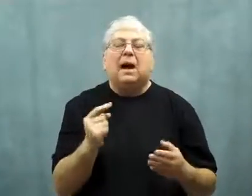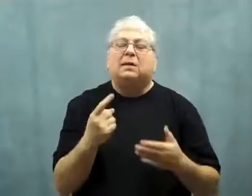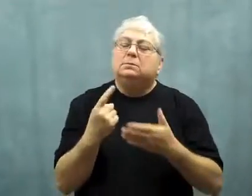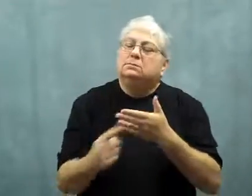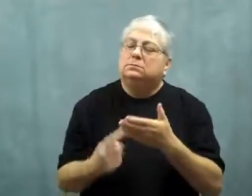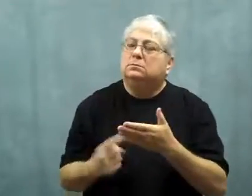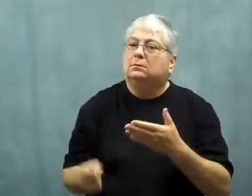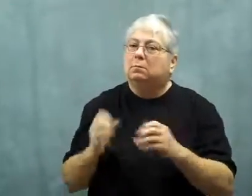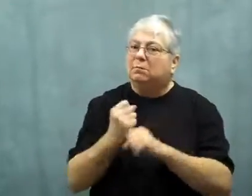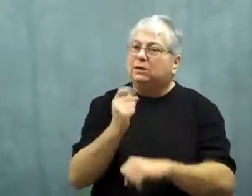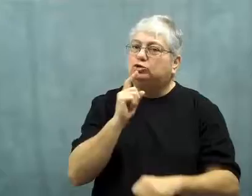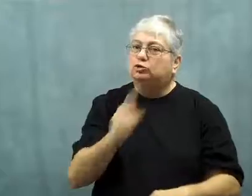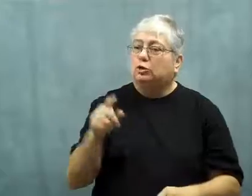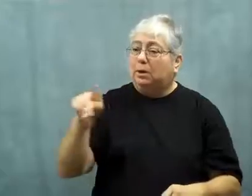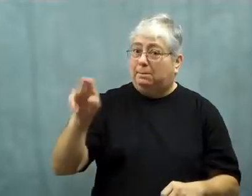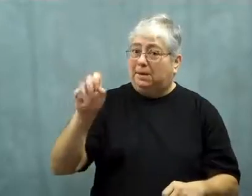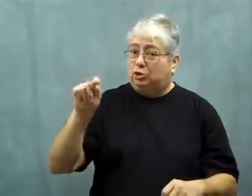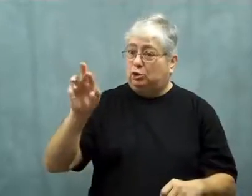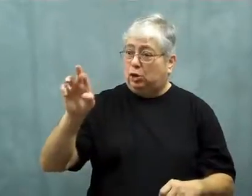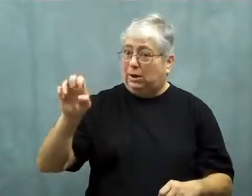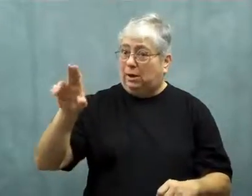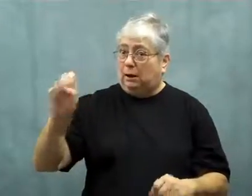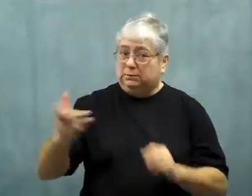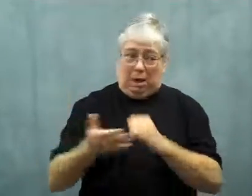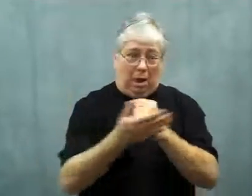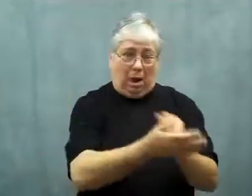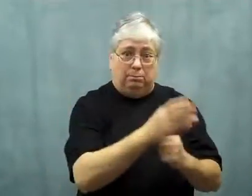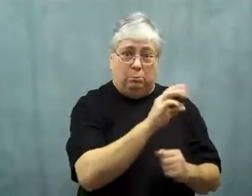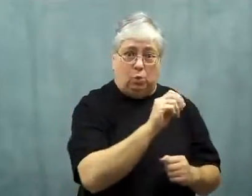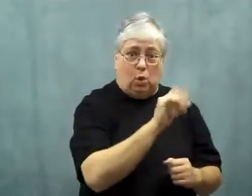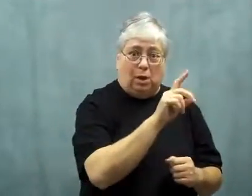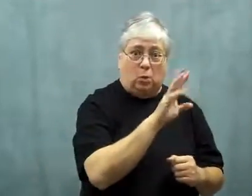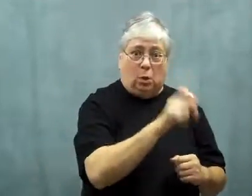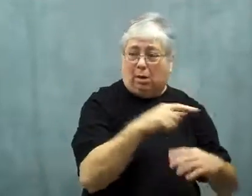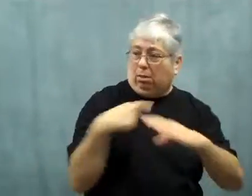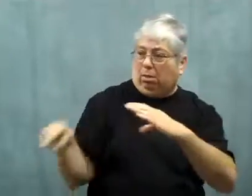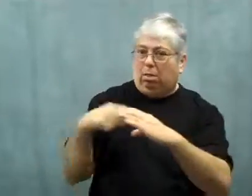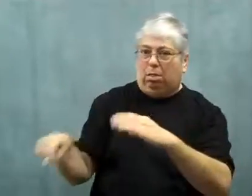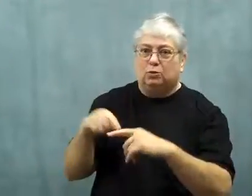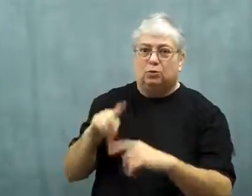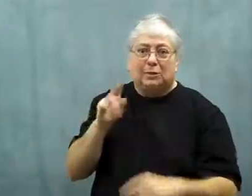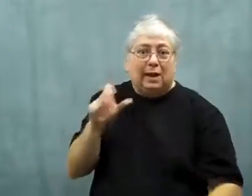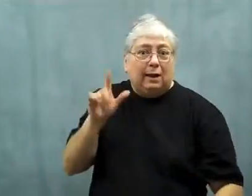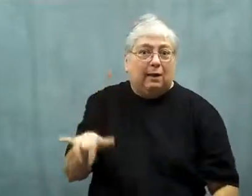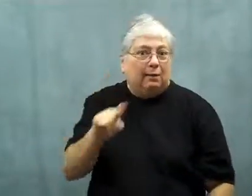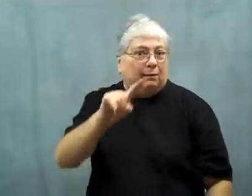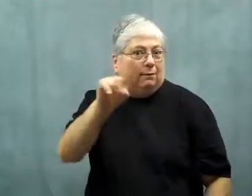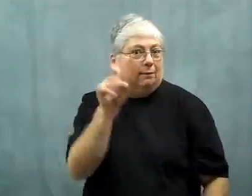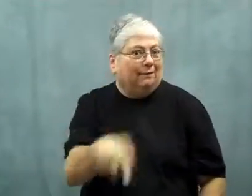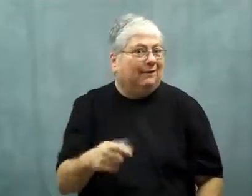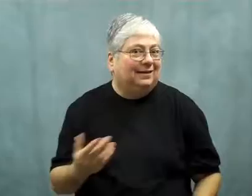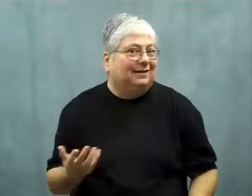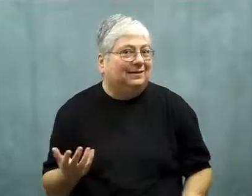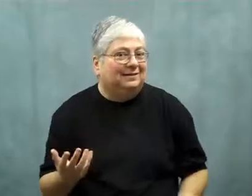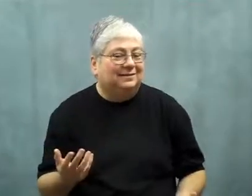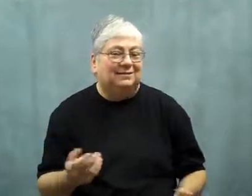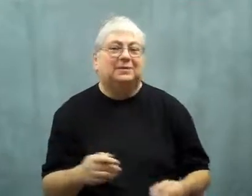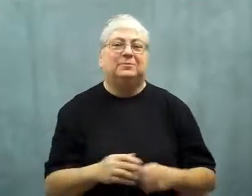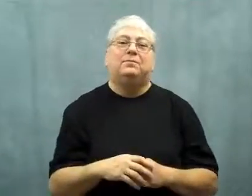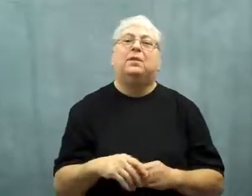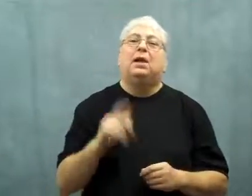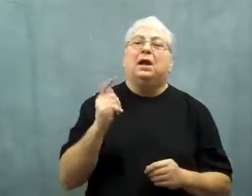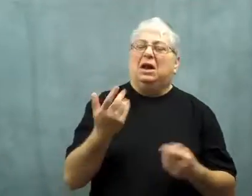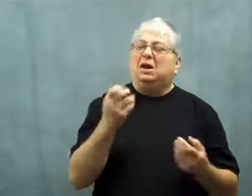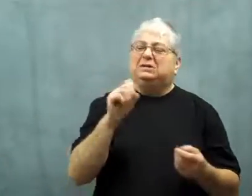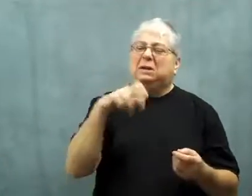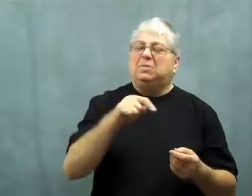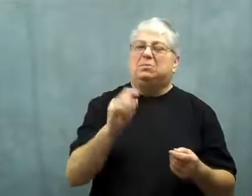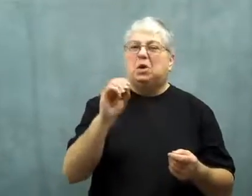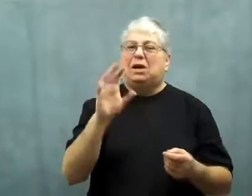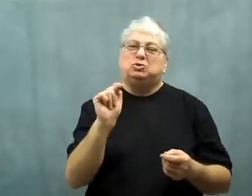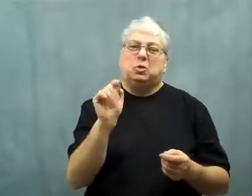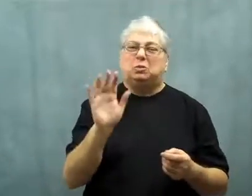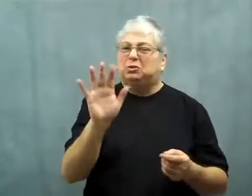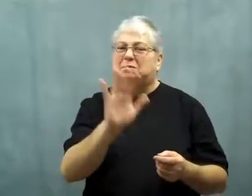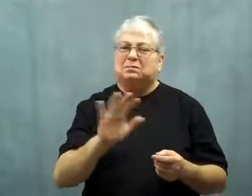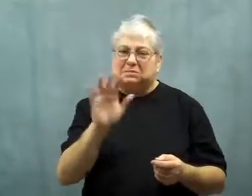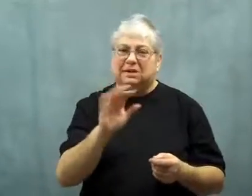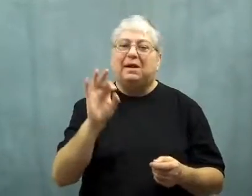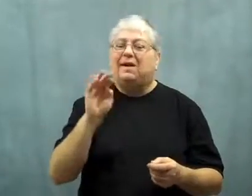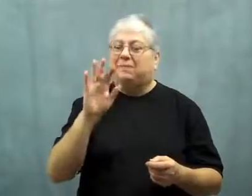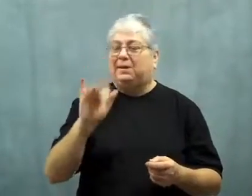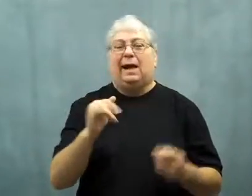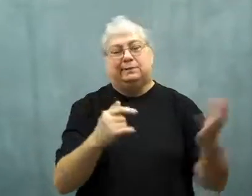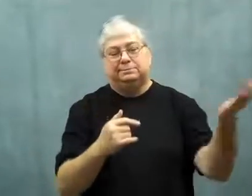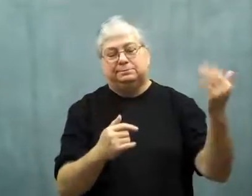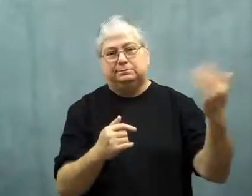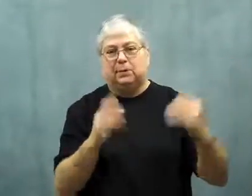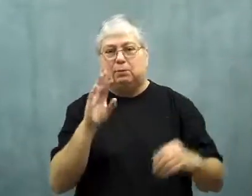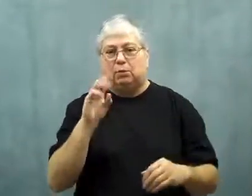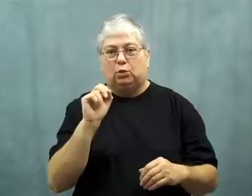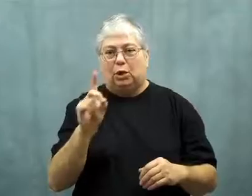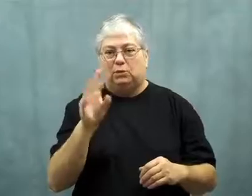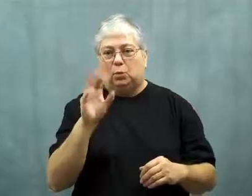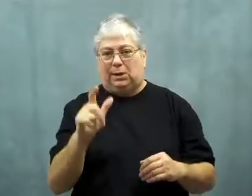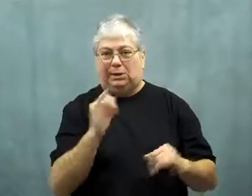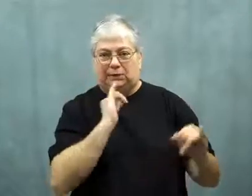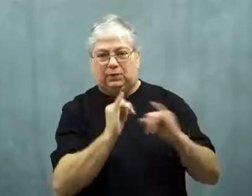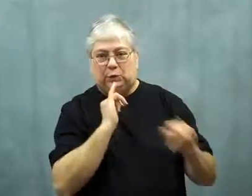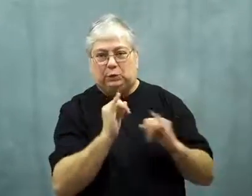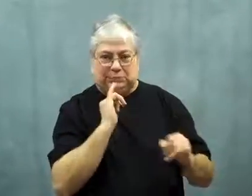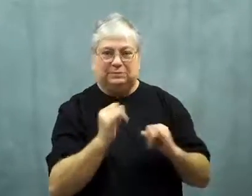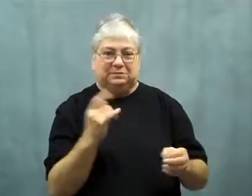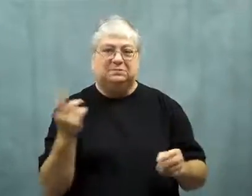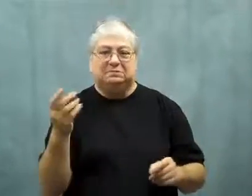They still had to look into whether Petraeus was involved in the emails to Kelley.